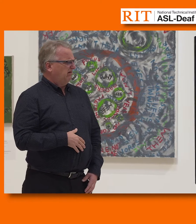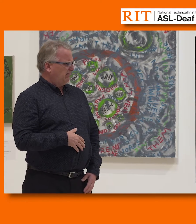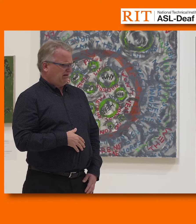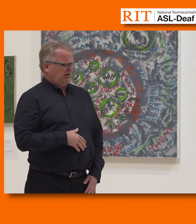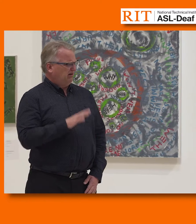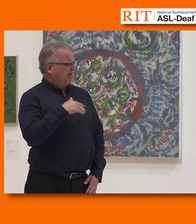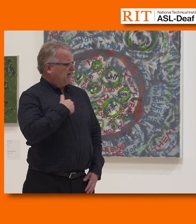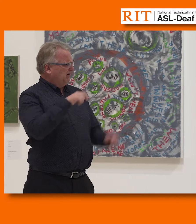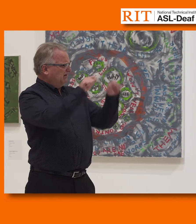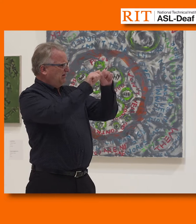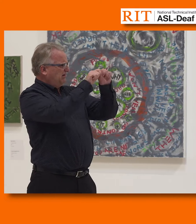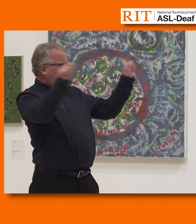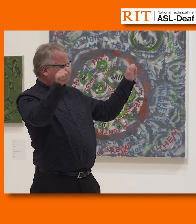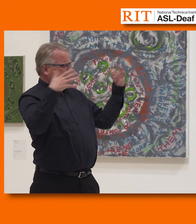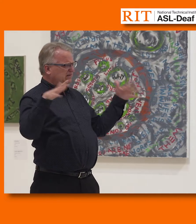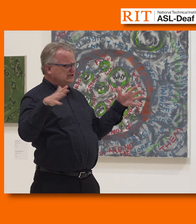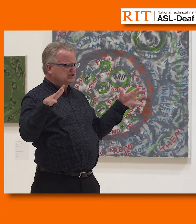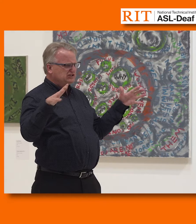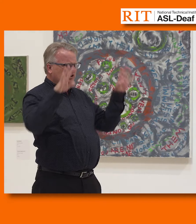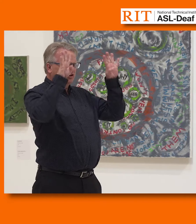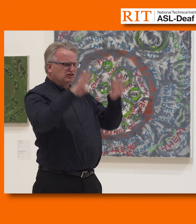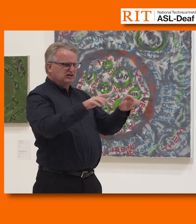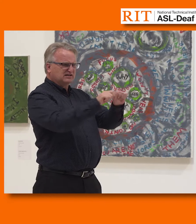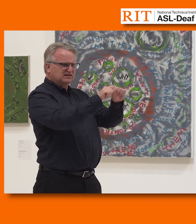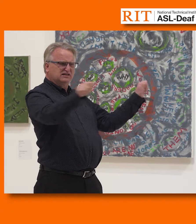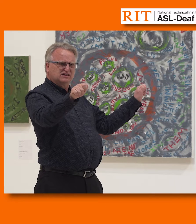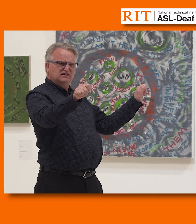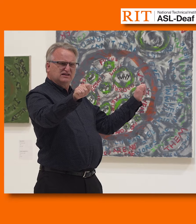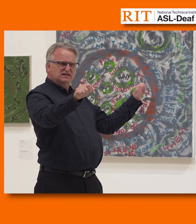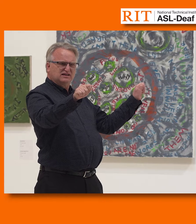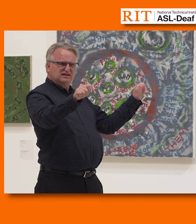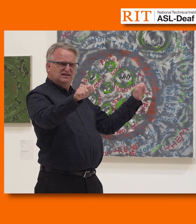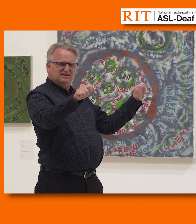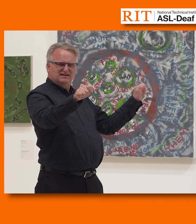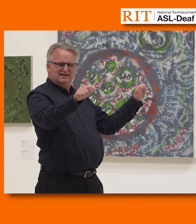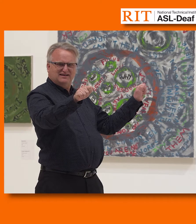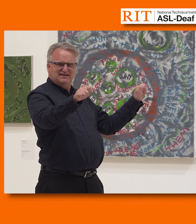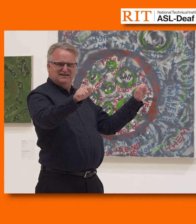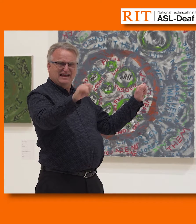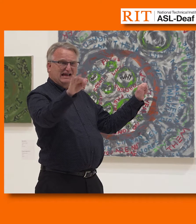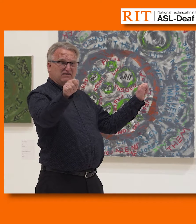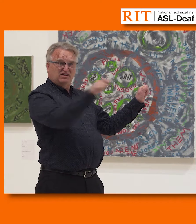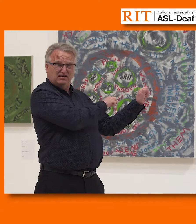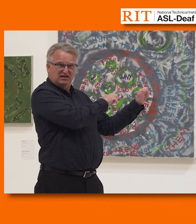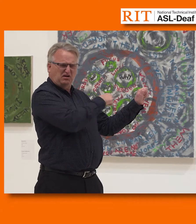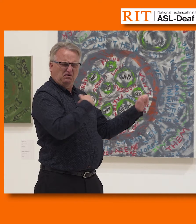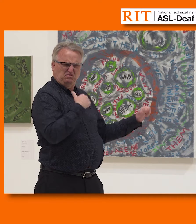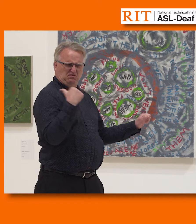Said, "That's disgusting." You know. He said, "Well, I closed the shower curtain. "You shouldn't be able to hear it.